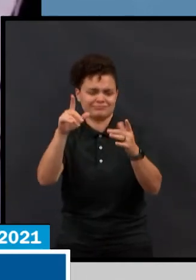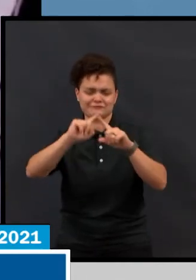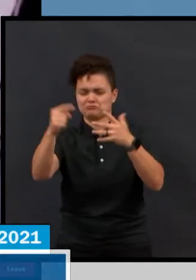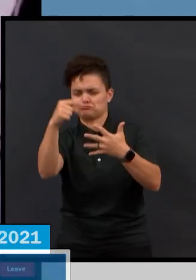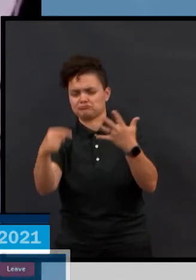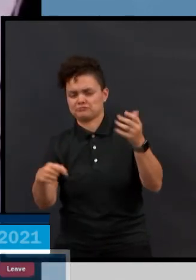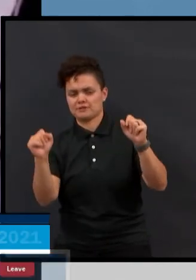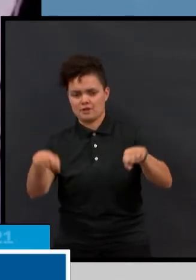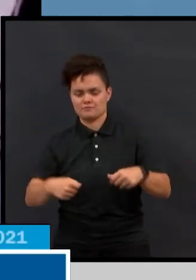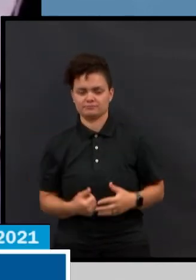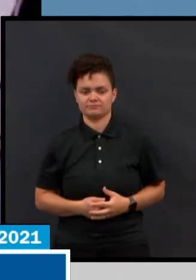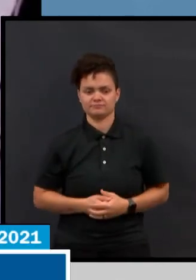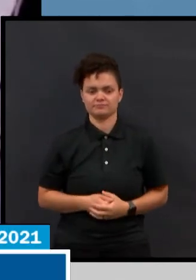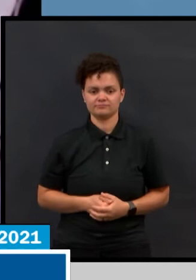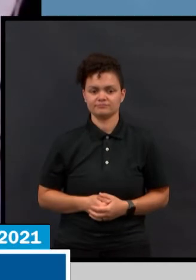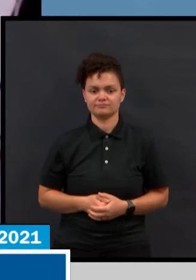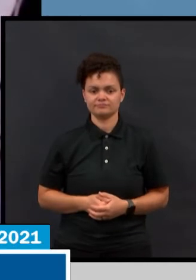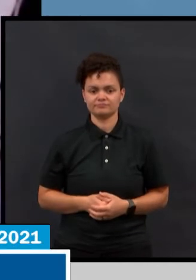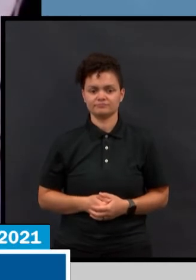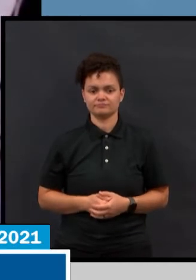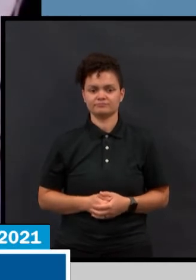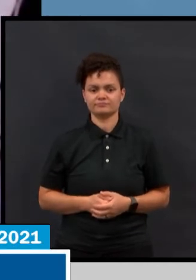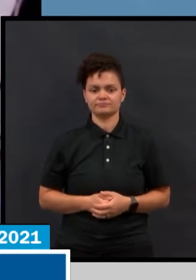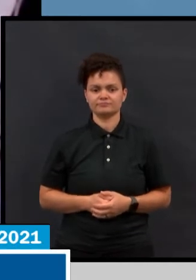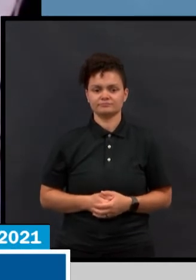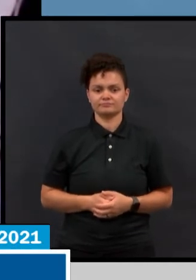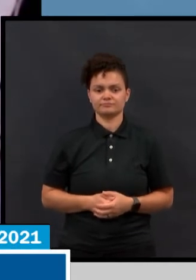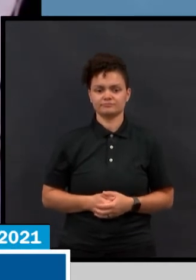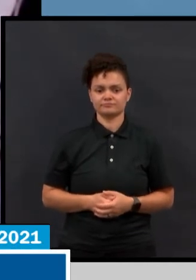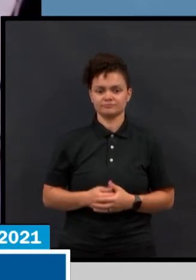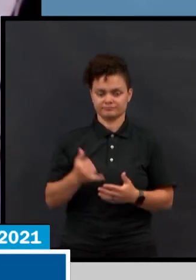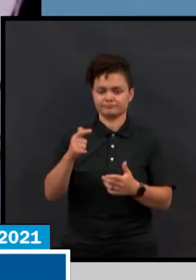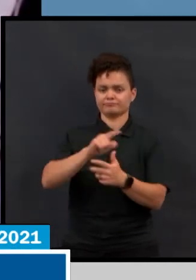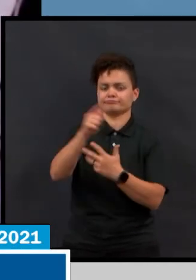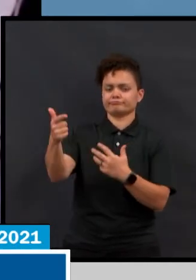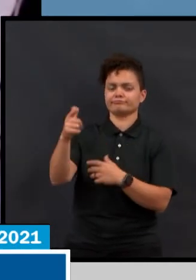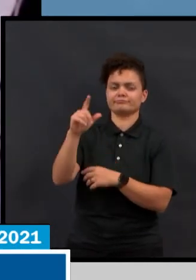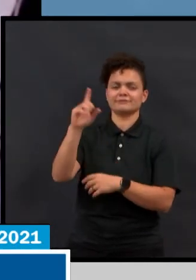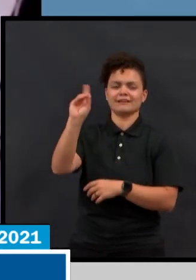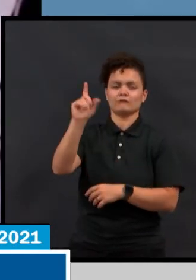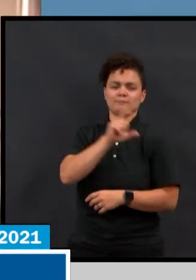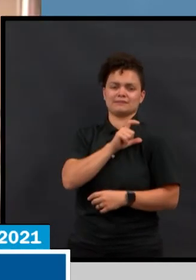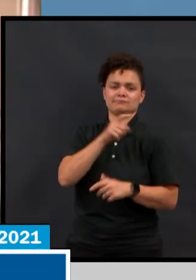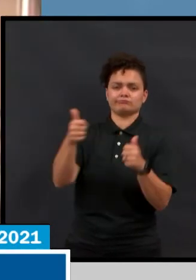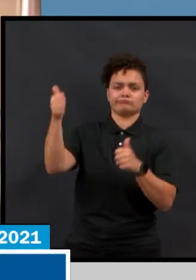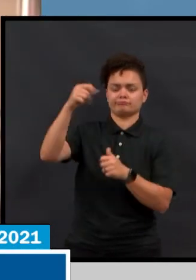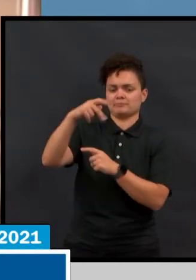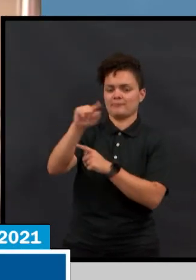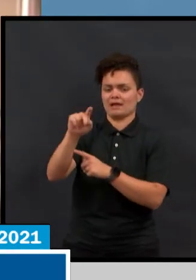is the denver police chief chief payson the screen is yours hello thank you uh mr mayor